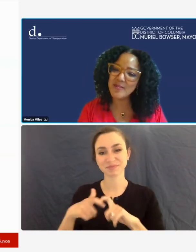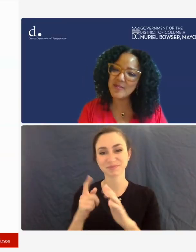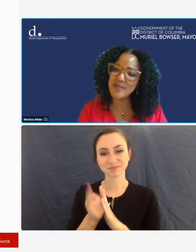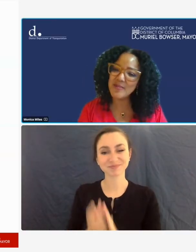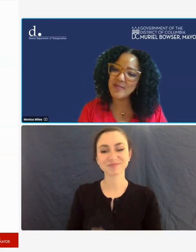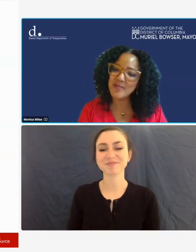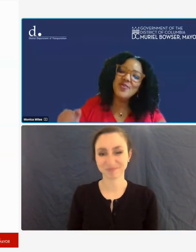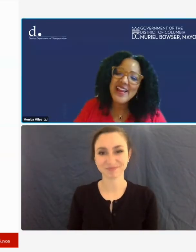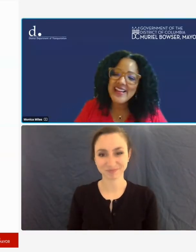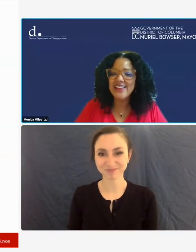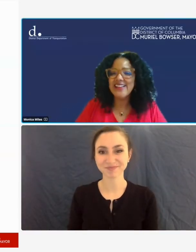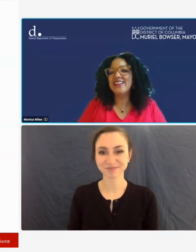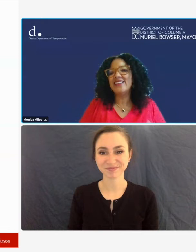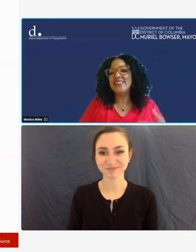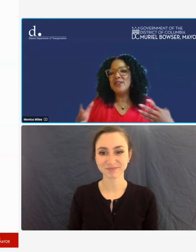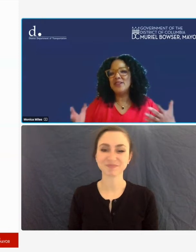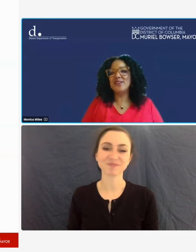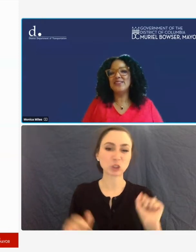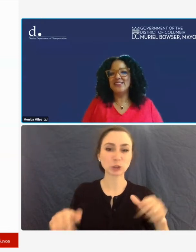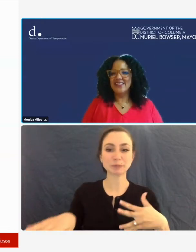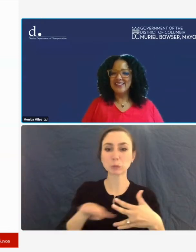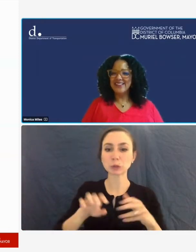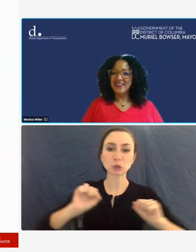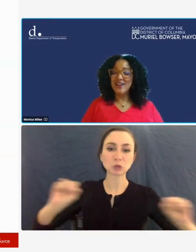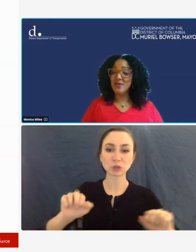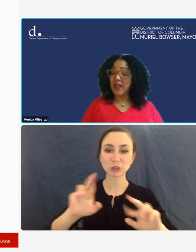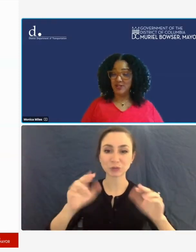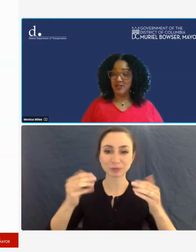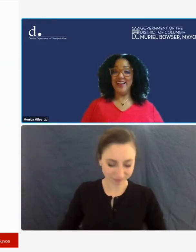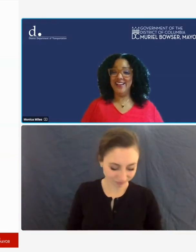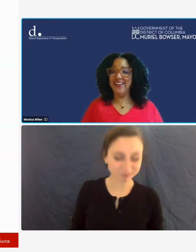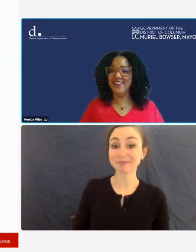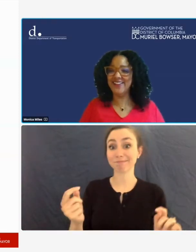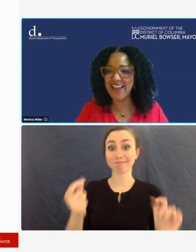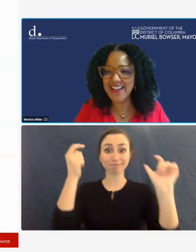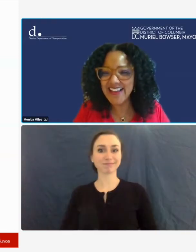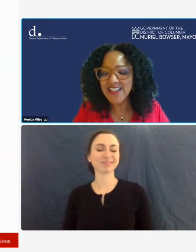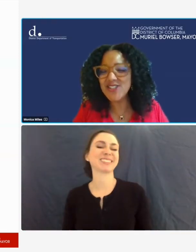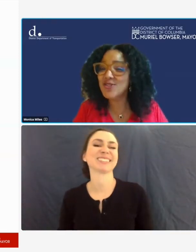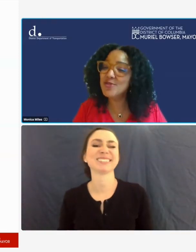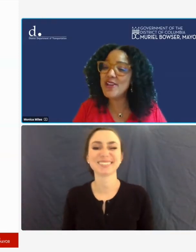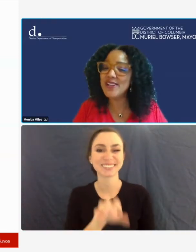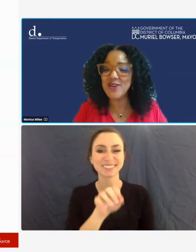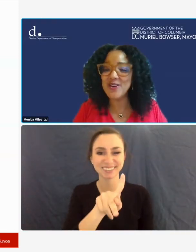take a stretch break and let me know oh that was quick okay stretch break is over everybody